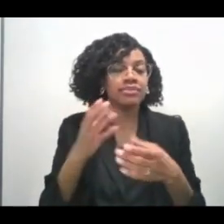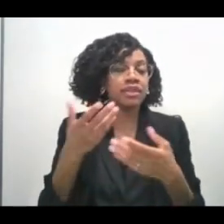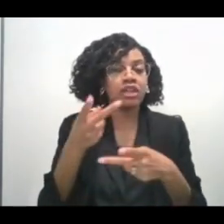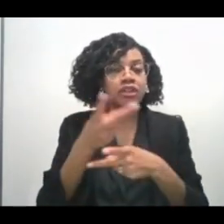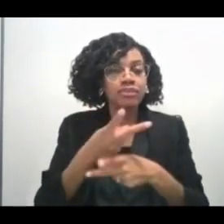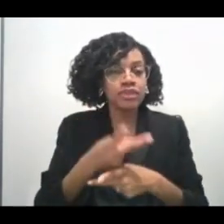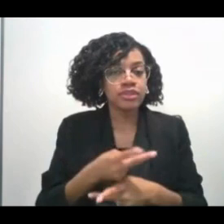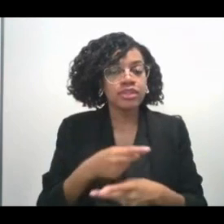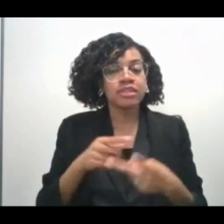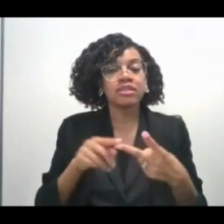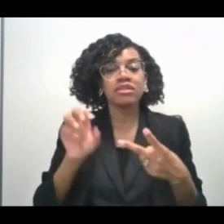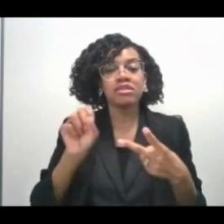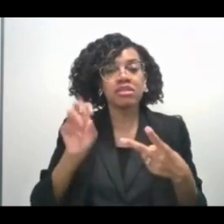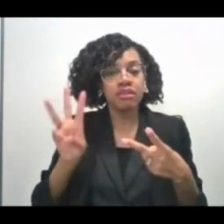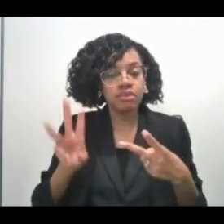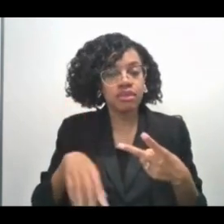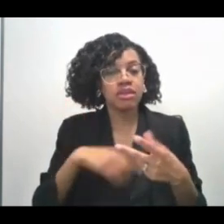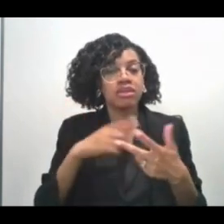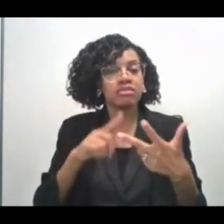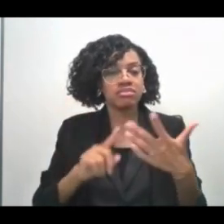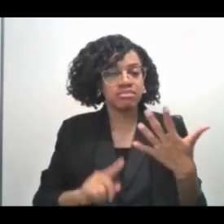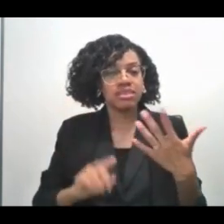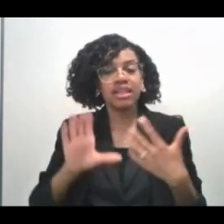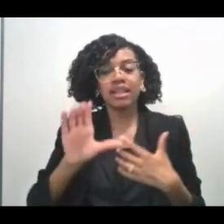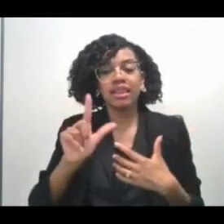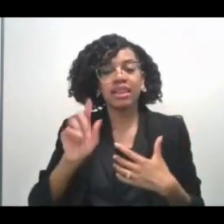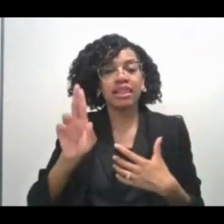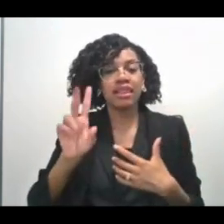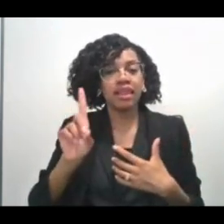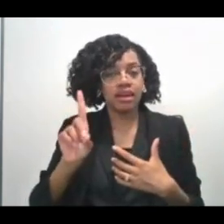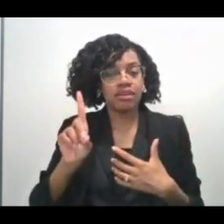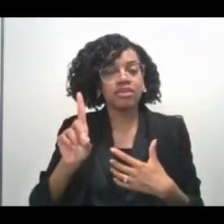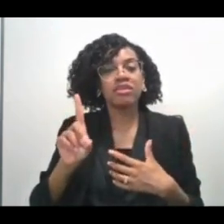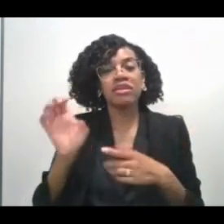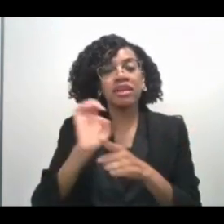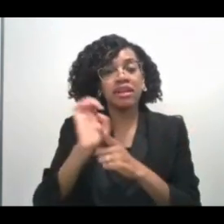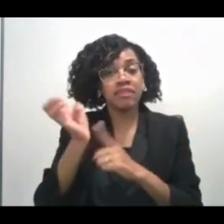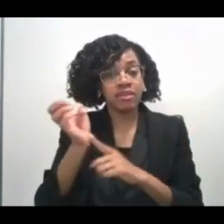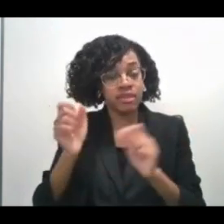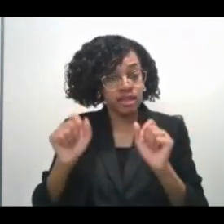computing environment, can the bun be used to purchase or build the cyber infrastructure?